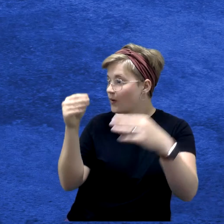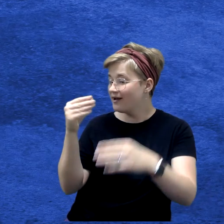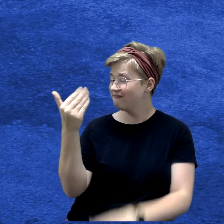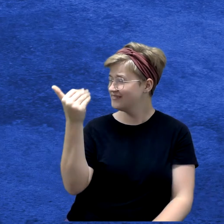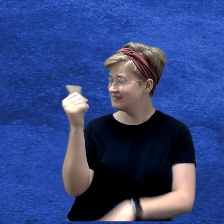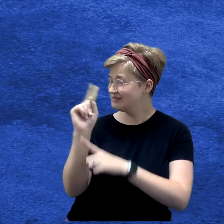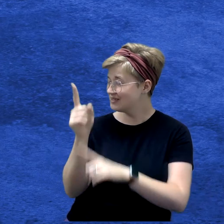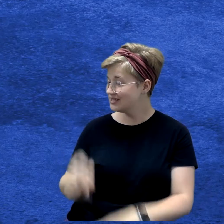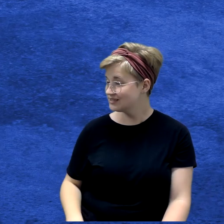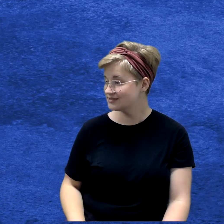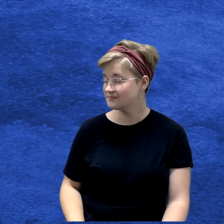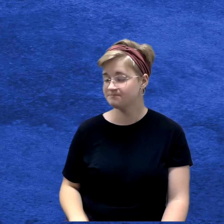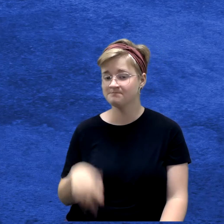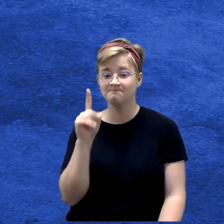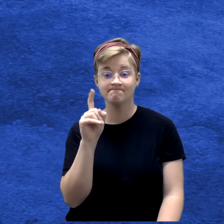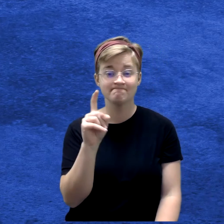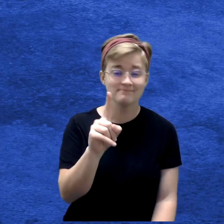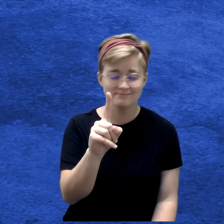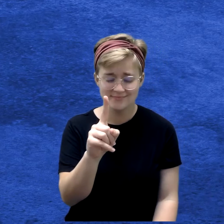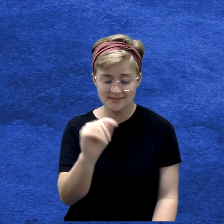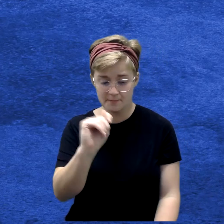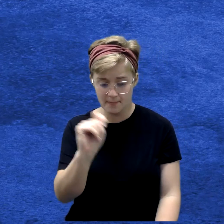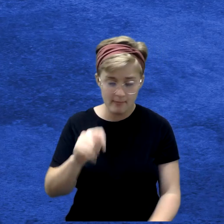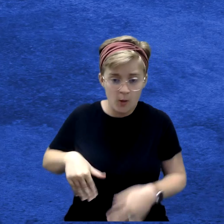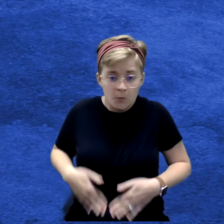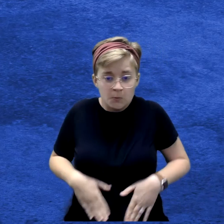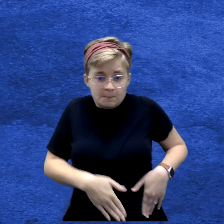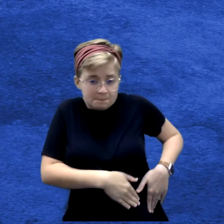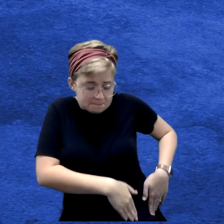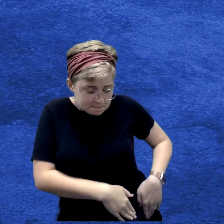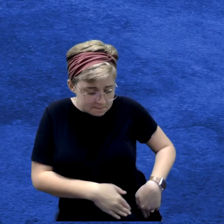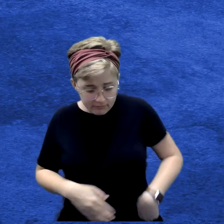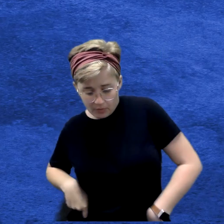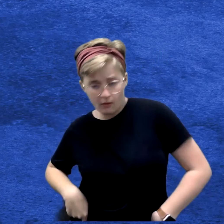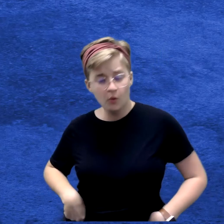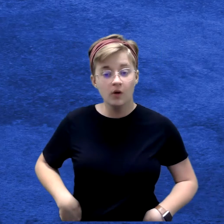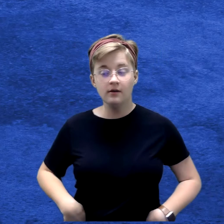Dink rushed into the bathroom, tucking his shirt into his jeans at the same time.